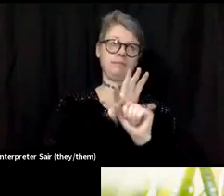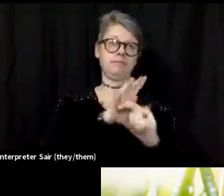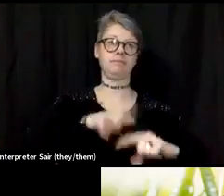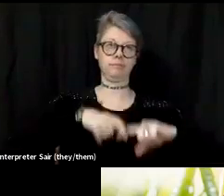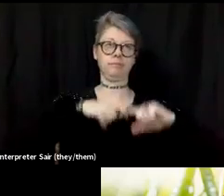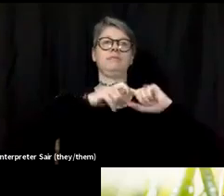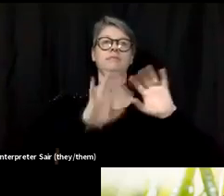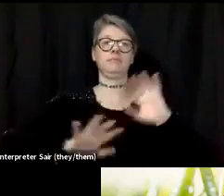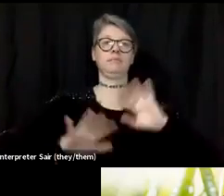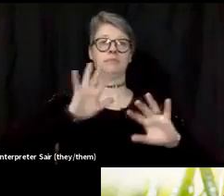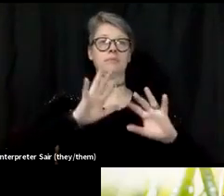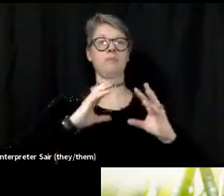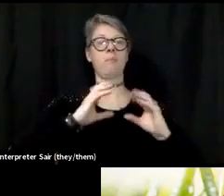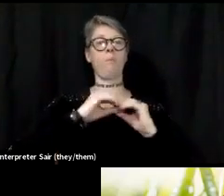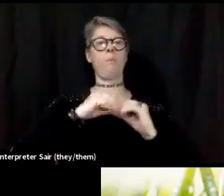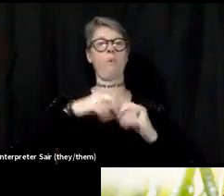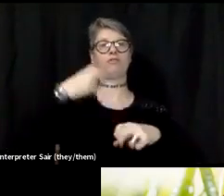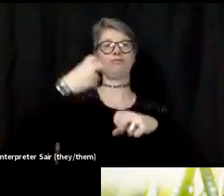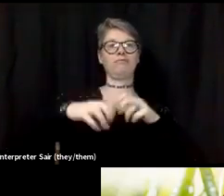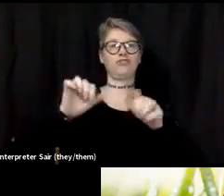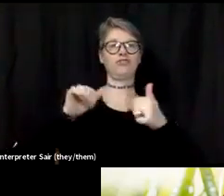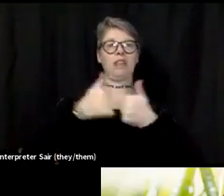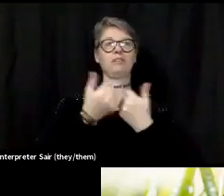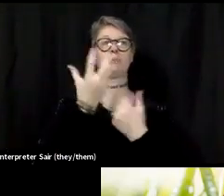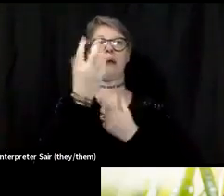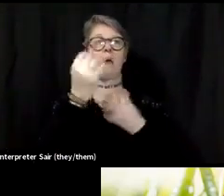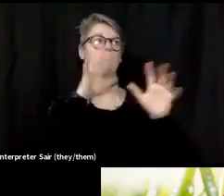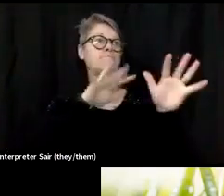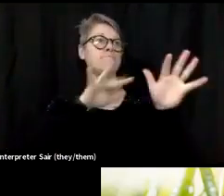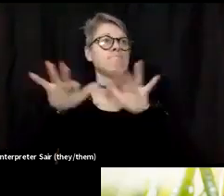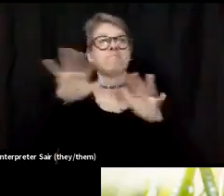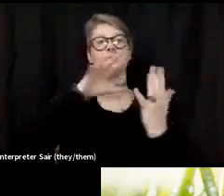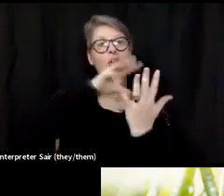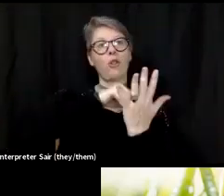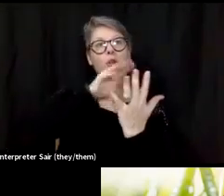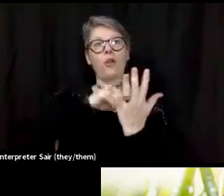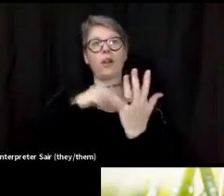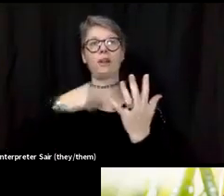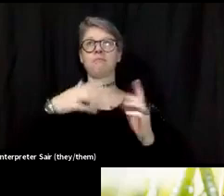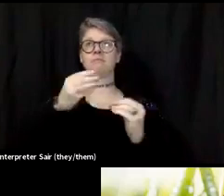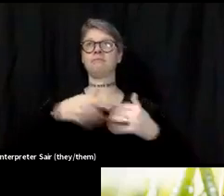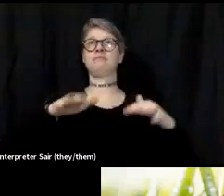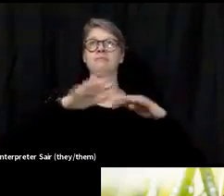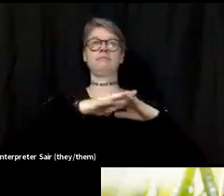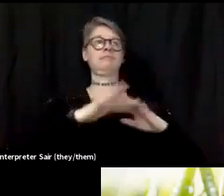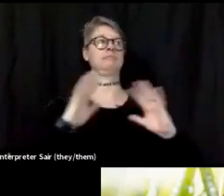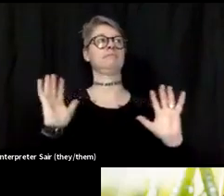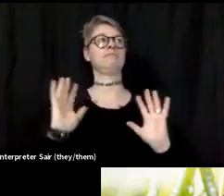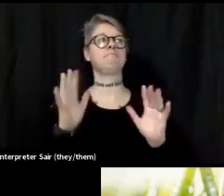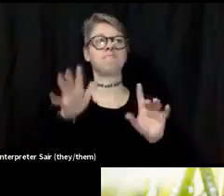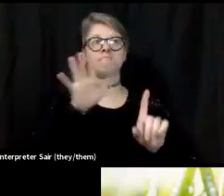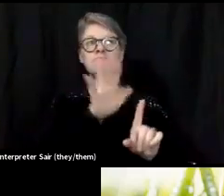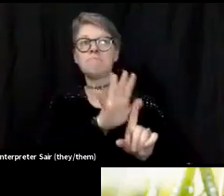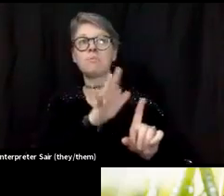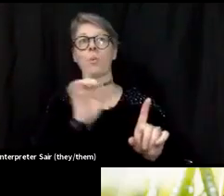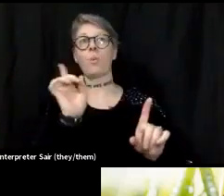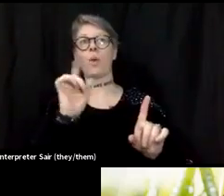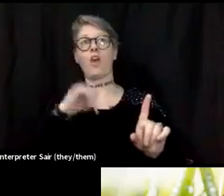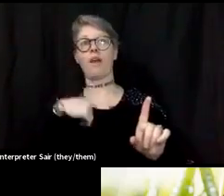So it's been. it's been a hard it's been a harder to get out and about and start to learn about where it is that I'm coming.